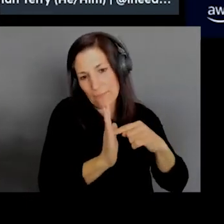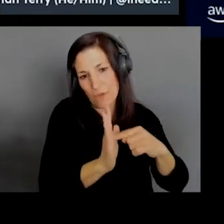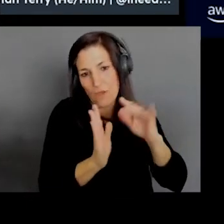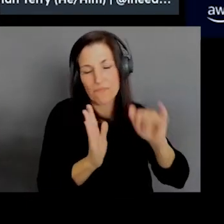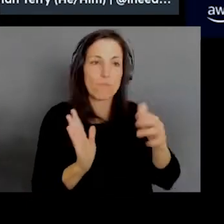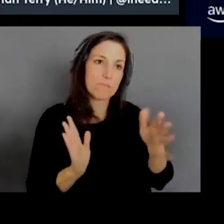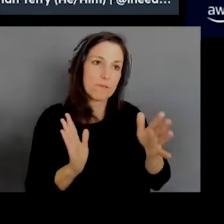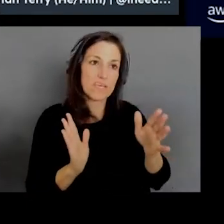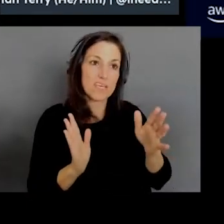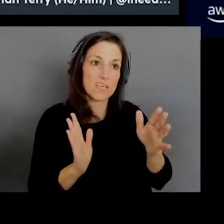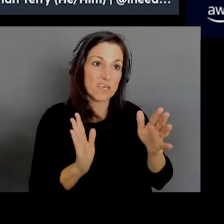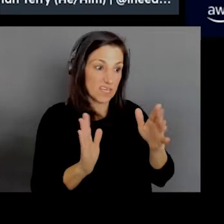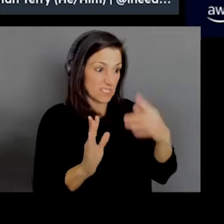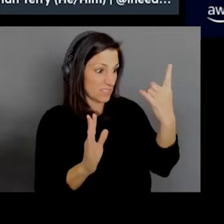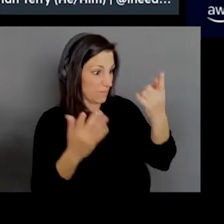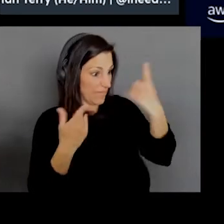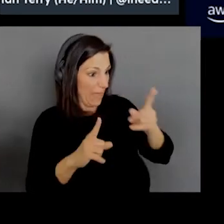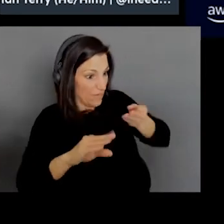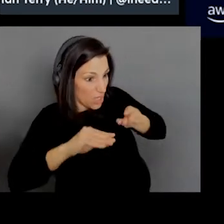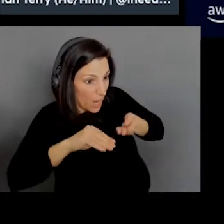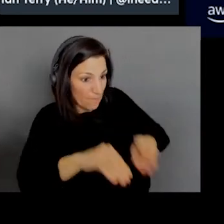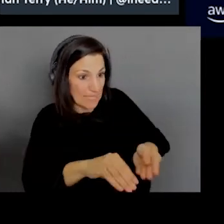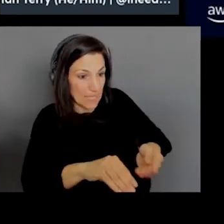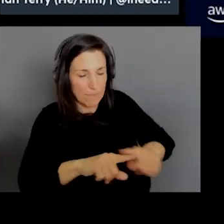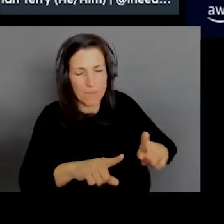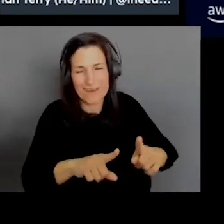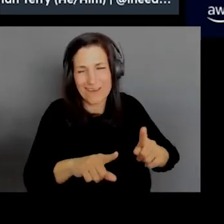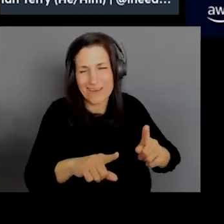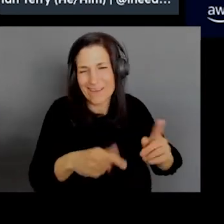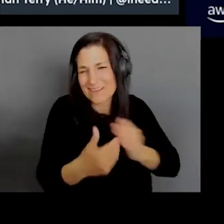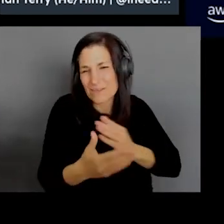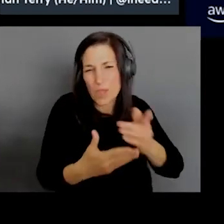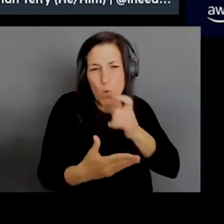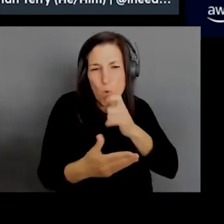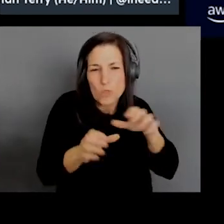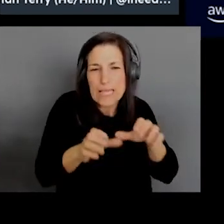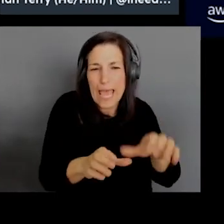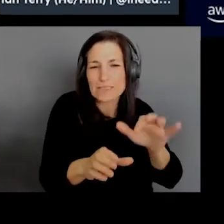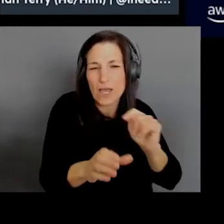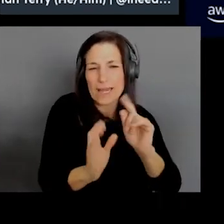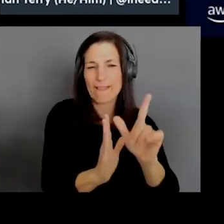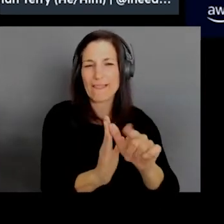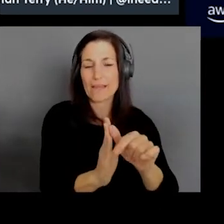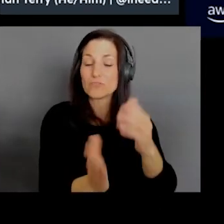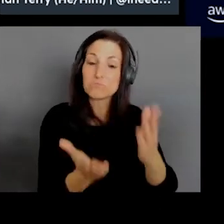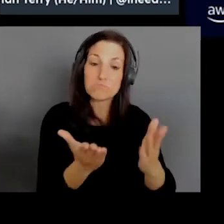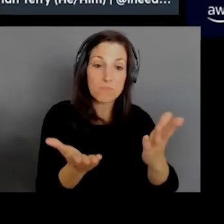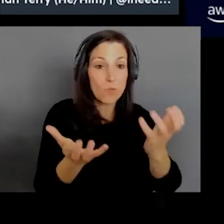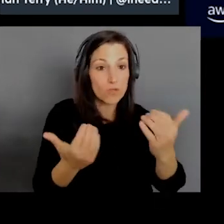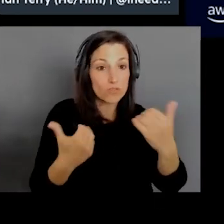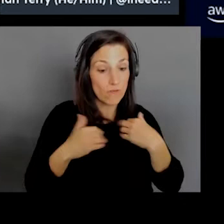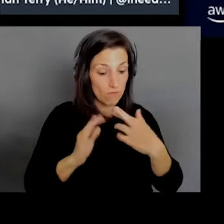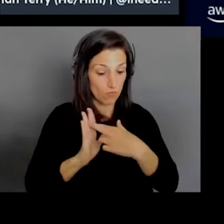but it doesn't really care about who's acting on that later on. And so maybe we wanna have rules that then process